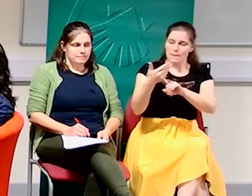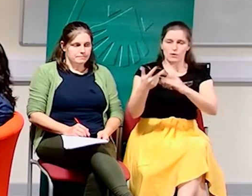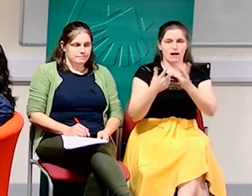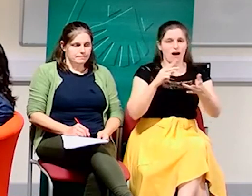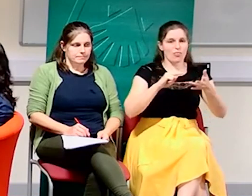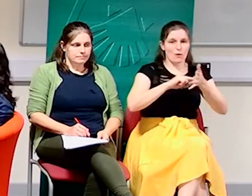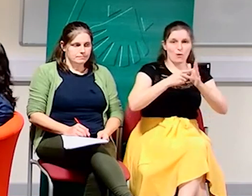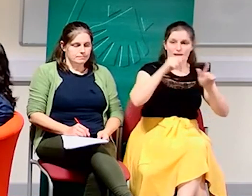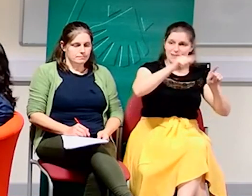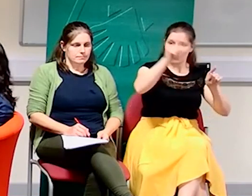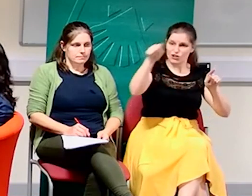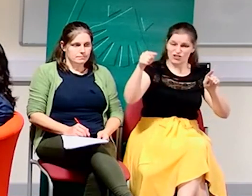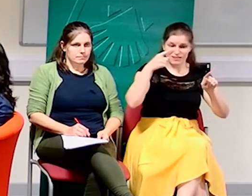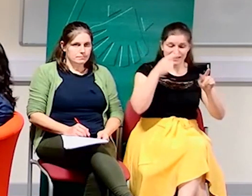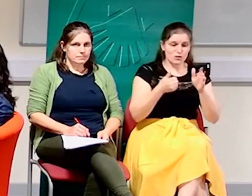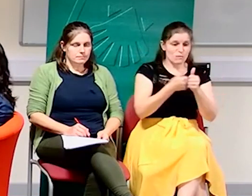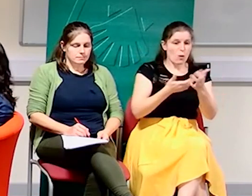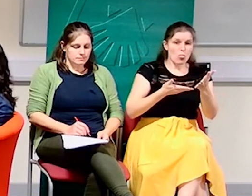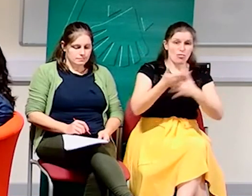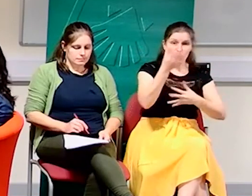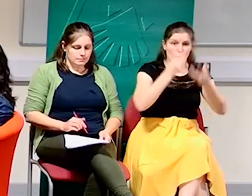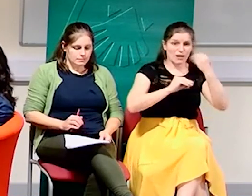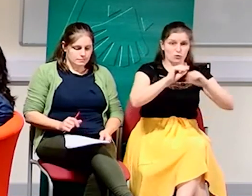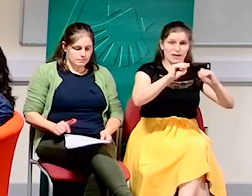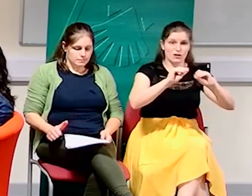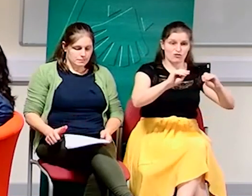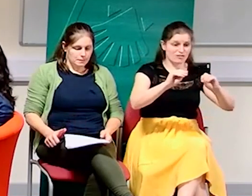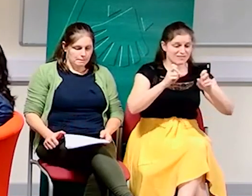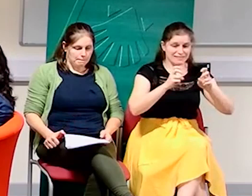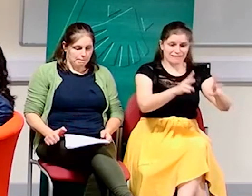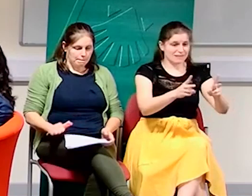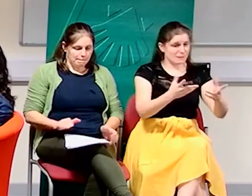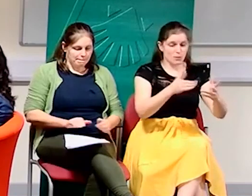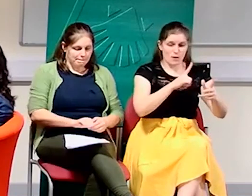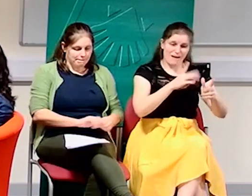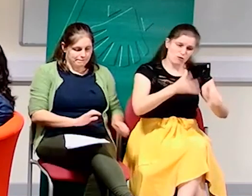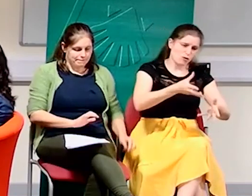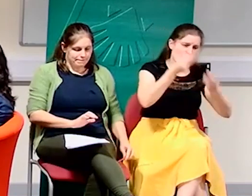the education system because you have to learn so many things about so many areas um and we